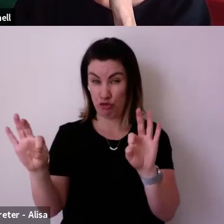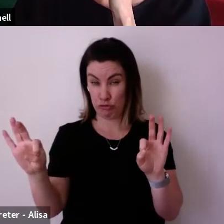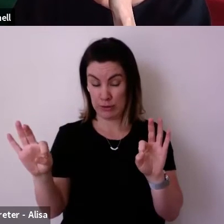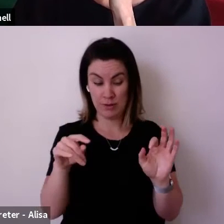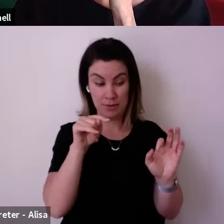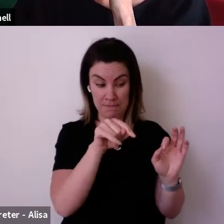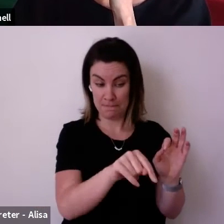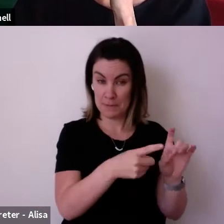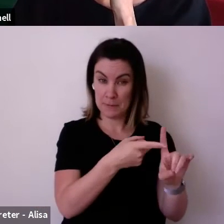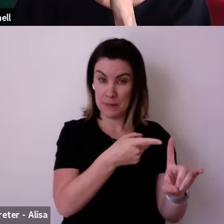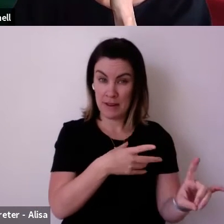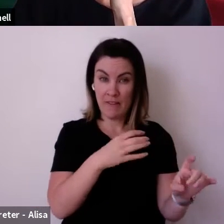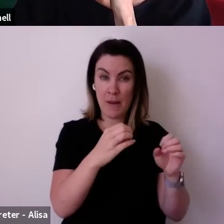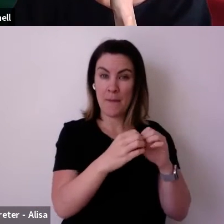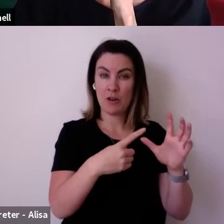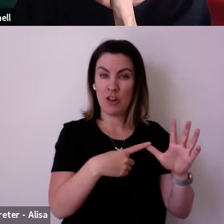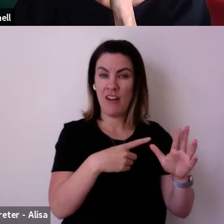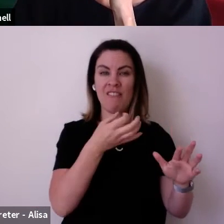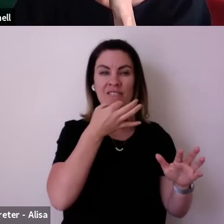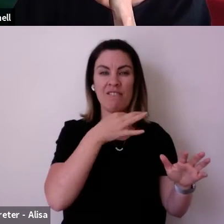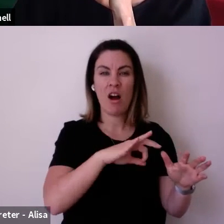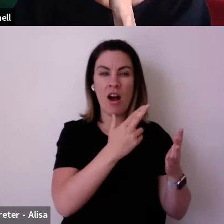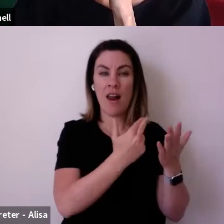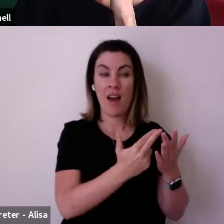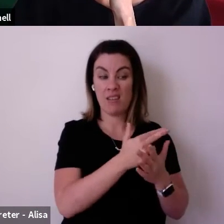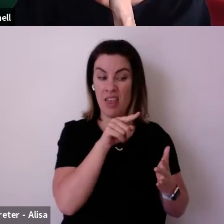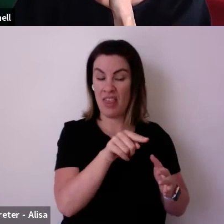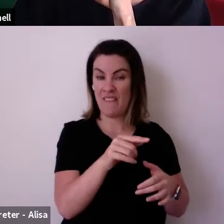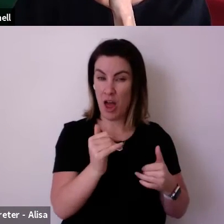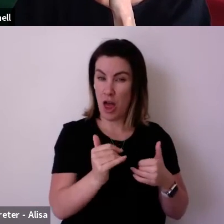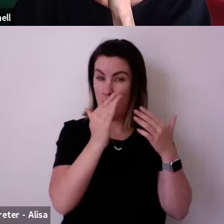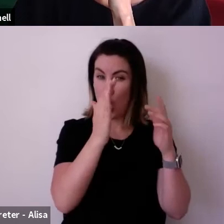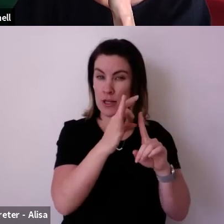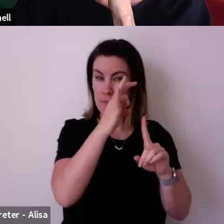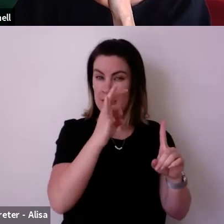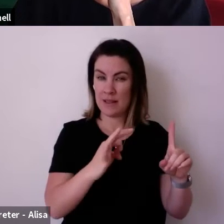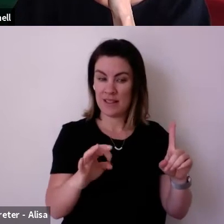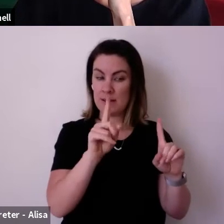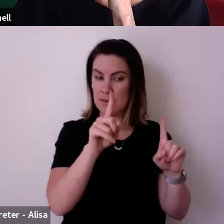the bachelor of fine arts reported the highest percentage they have started their own creative enterprise.